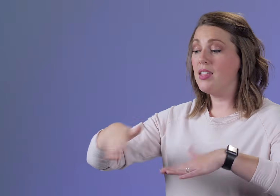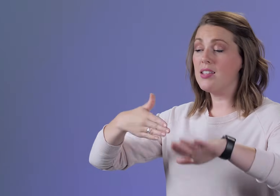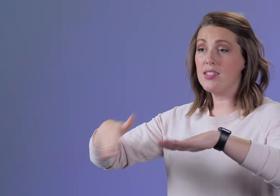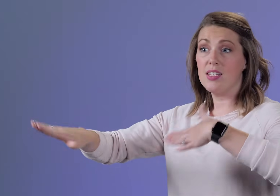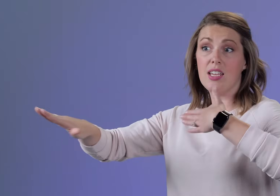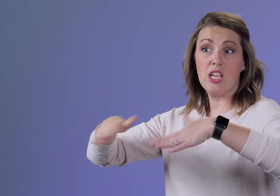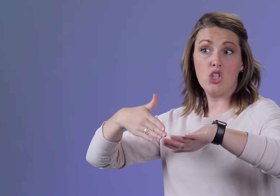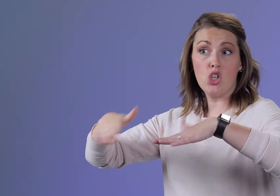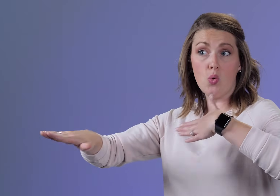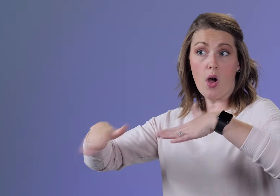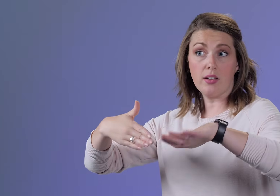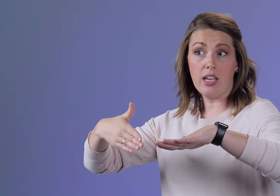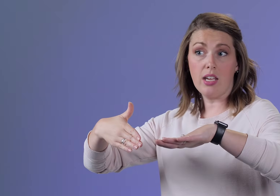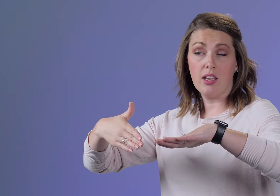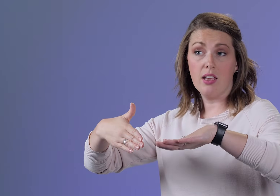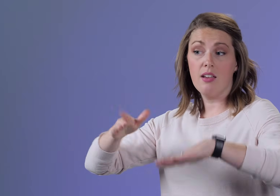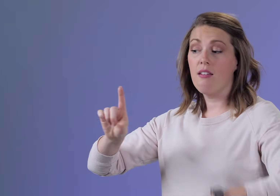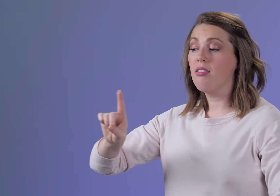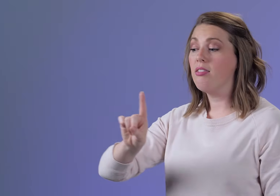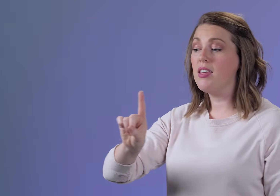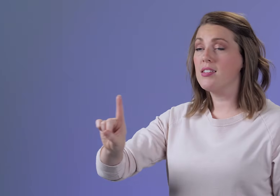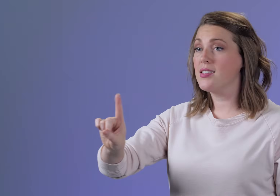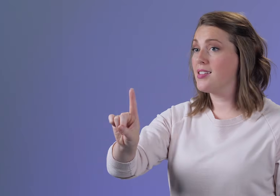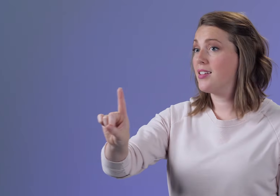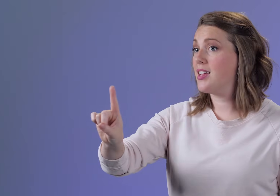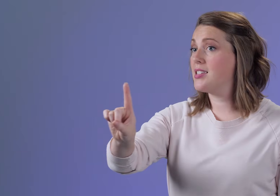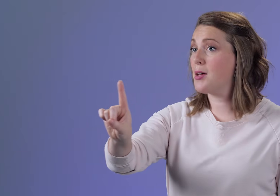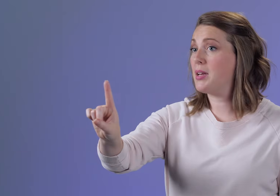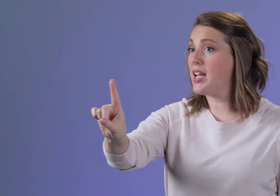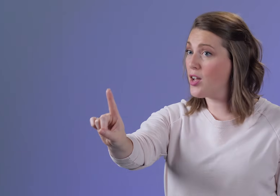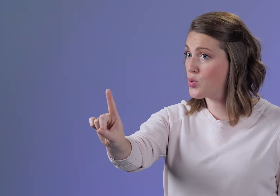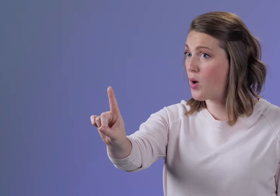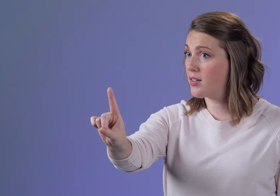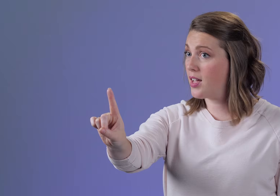This is you walking. This is somebody else walking.